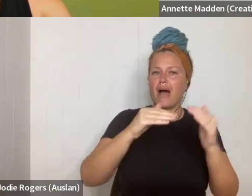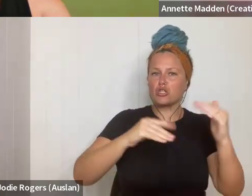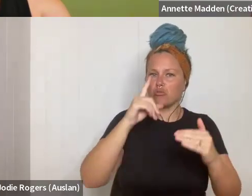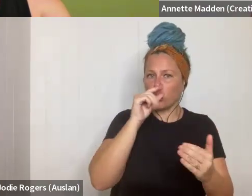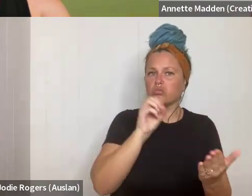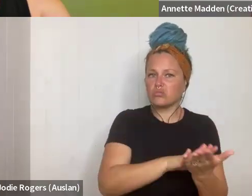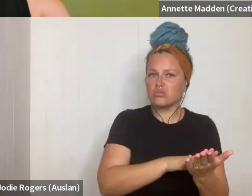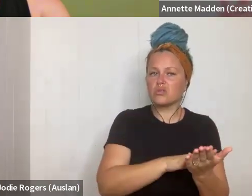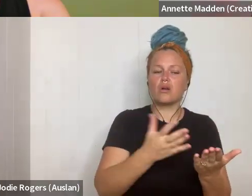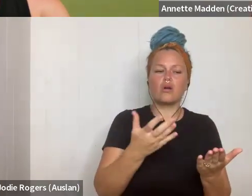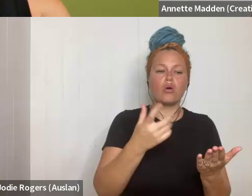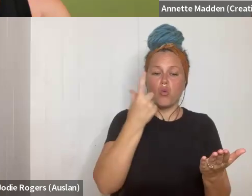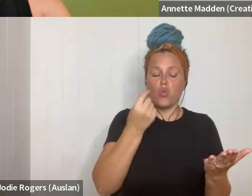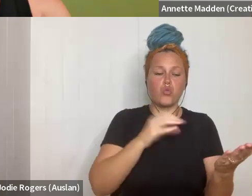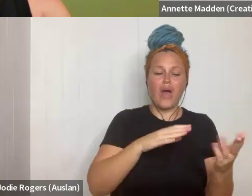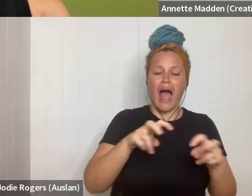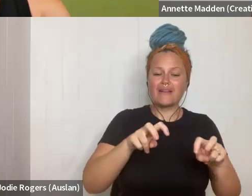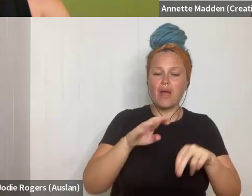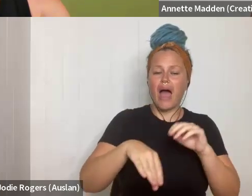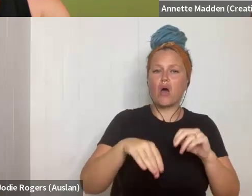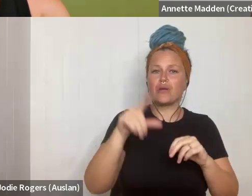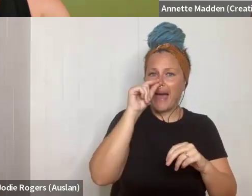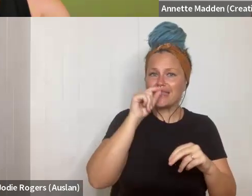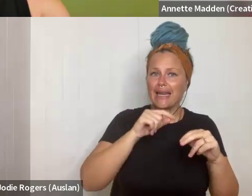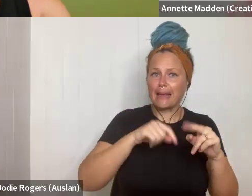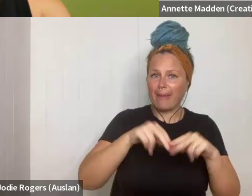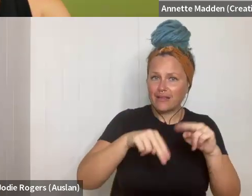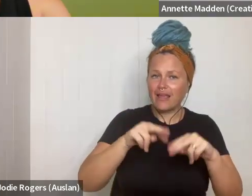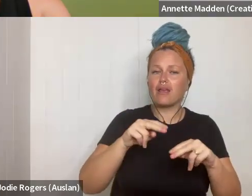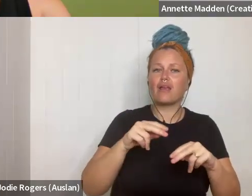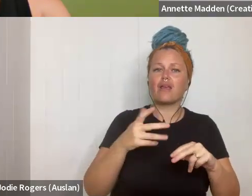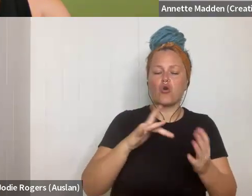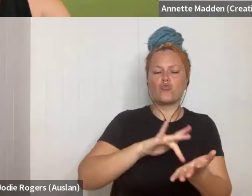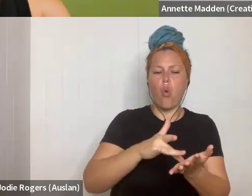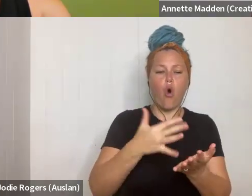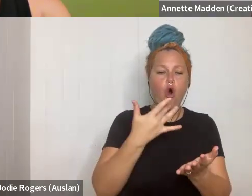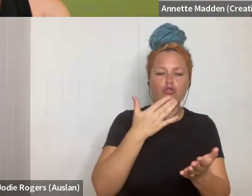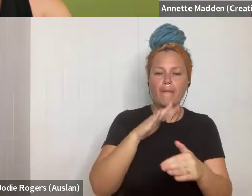professional skills development,